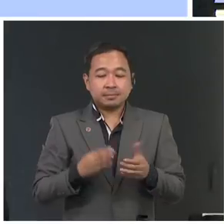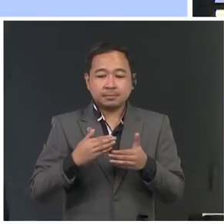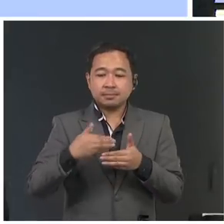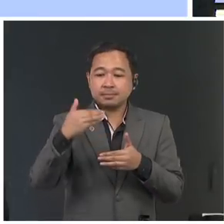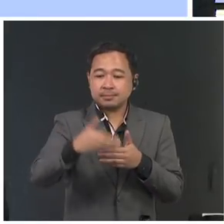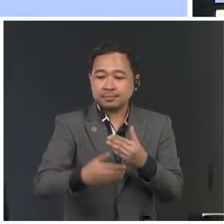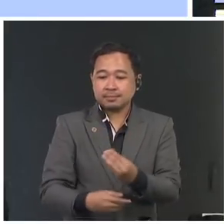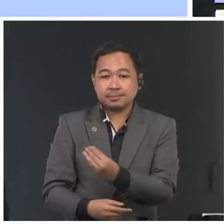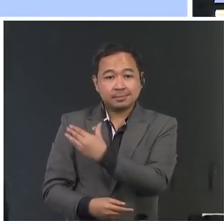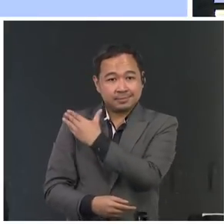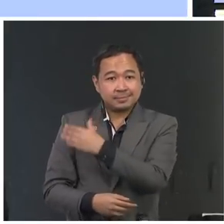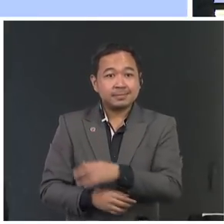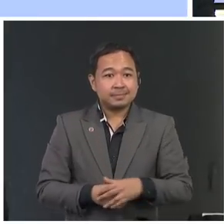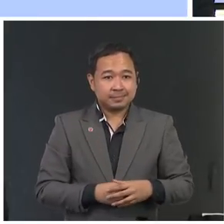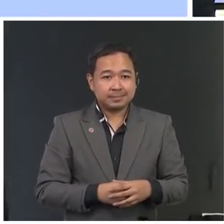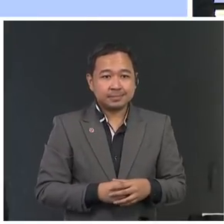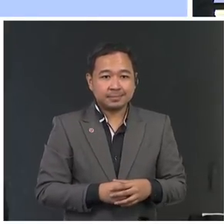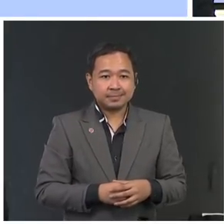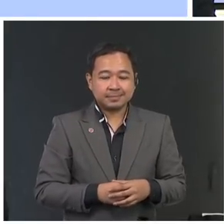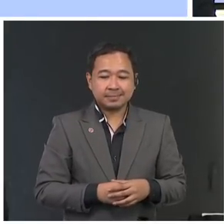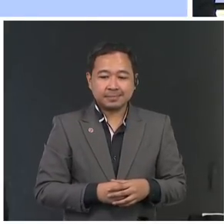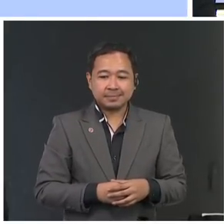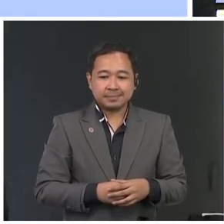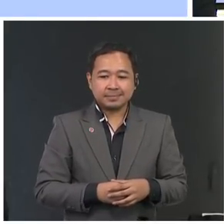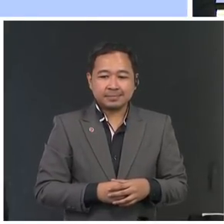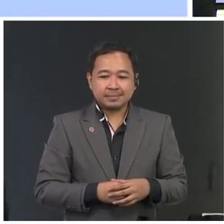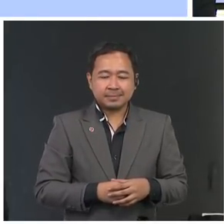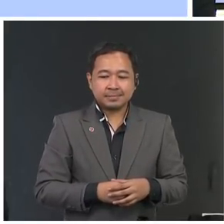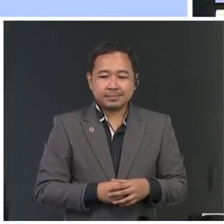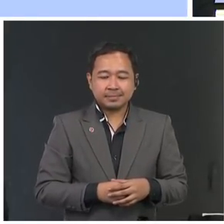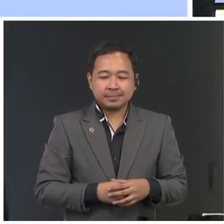So as you can see, we have a sign language interpretation service so that